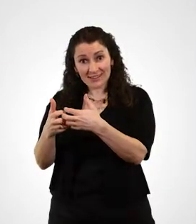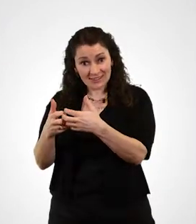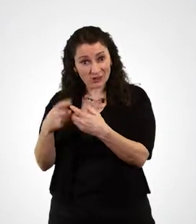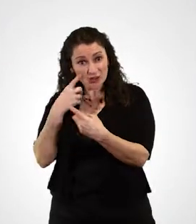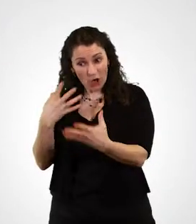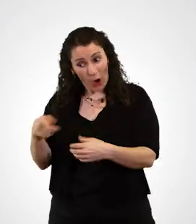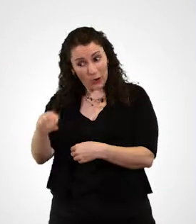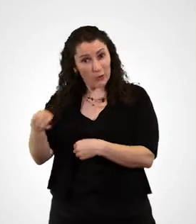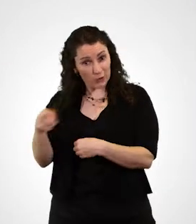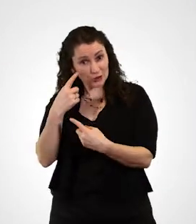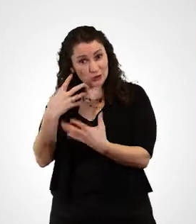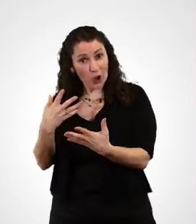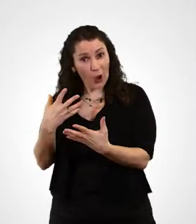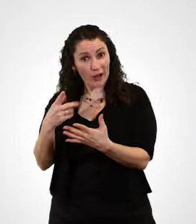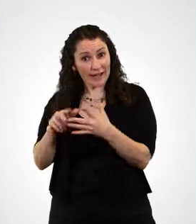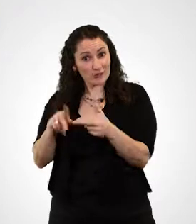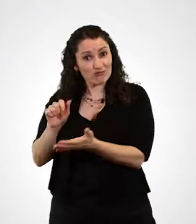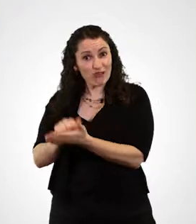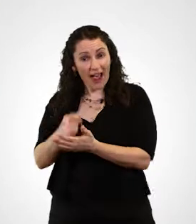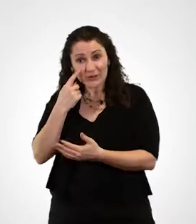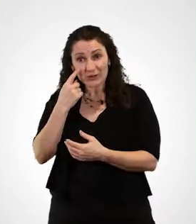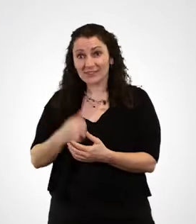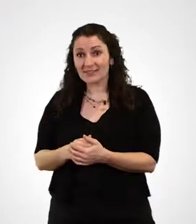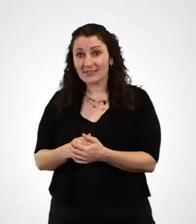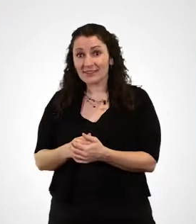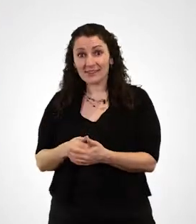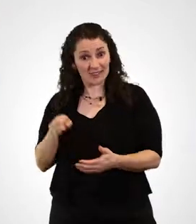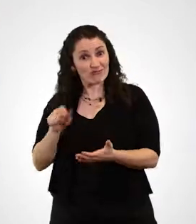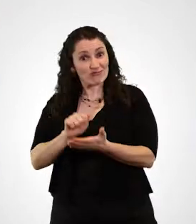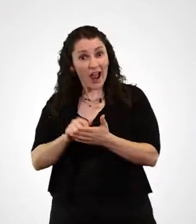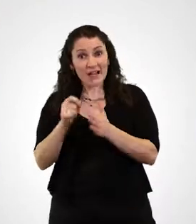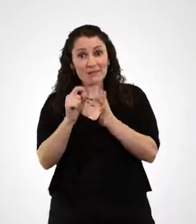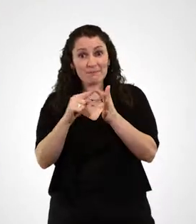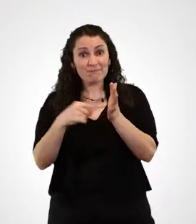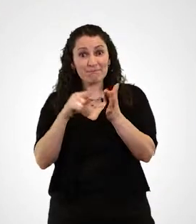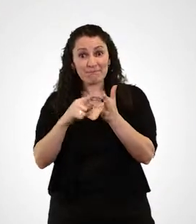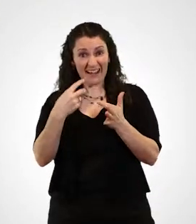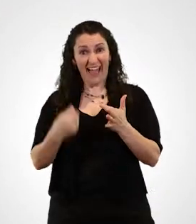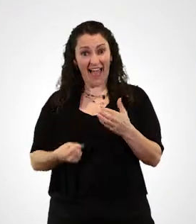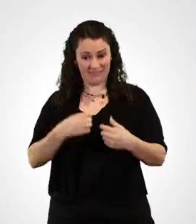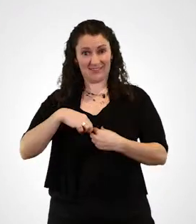Let them see if you're right. Is that "Pete"? CHILD: Yes. Does Pete have a tie?